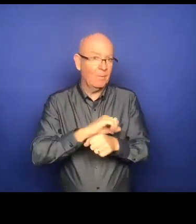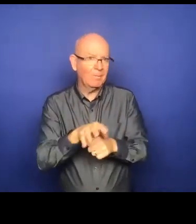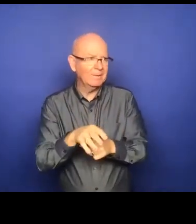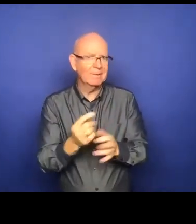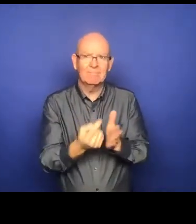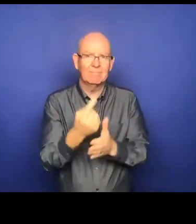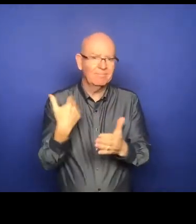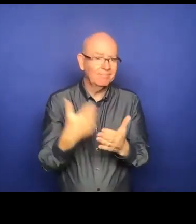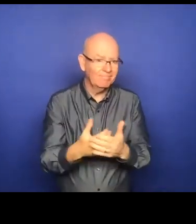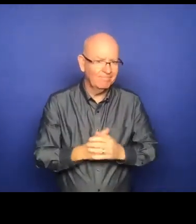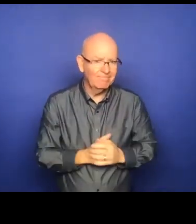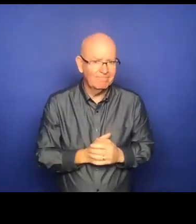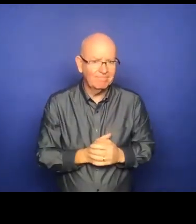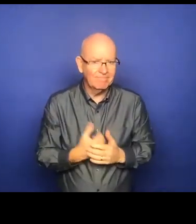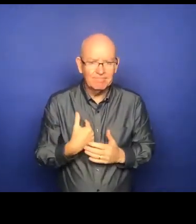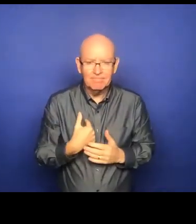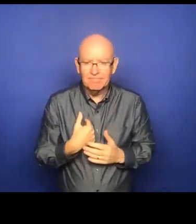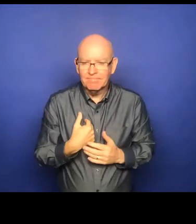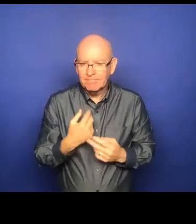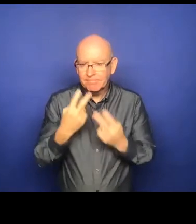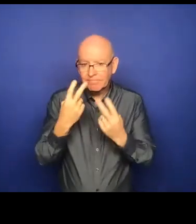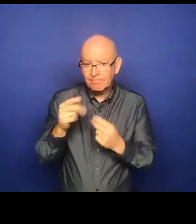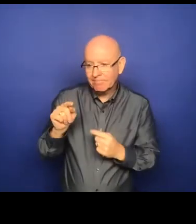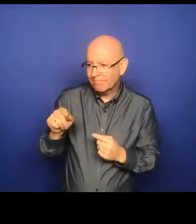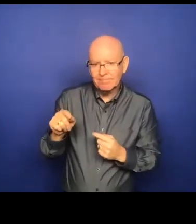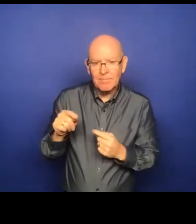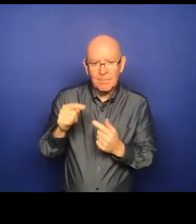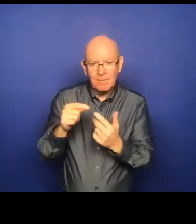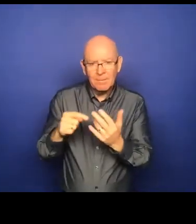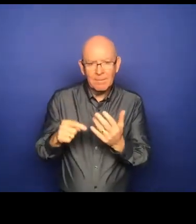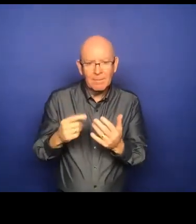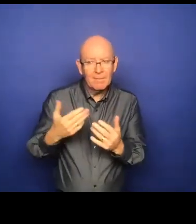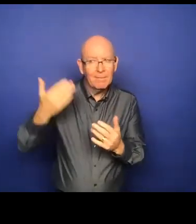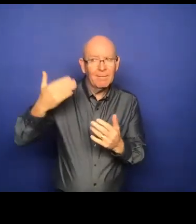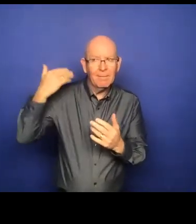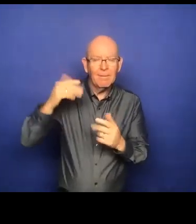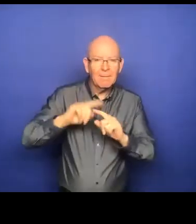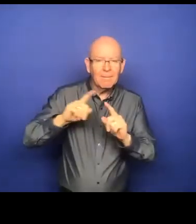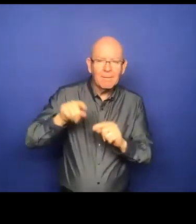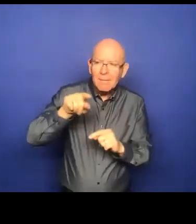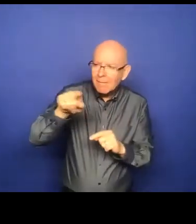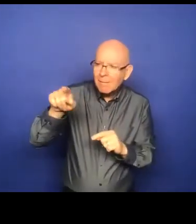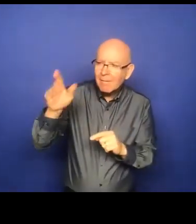we will be referring back to some of the previous presenters. So it's been mentioned that these tools